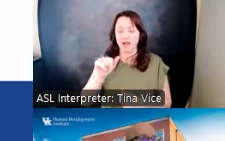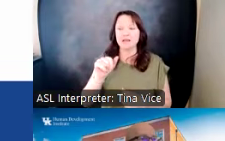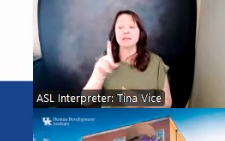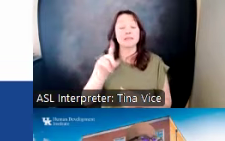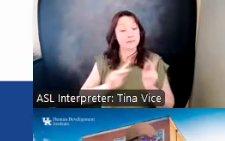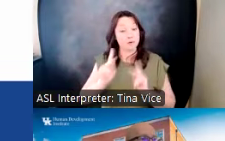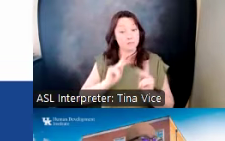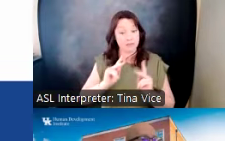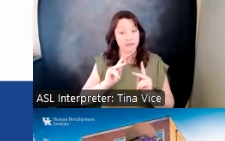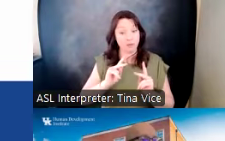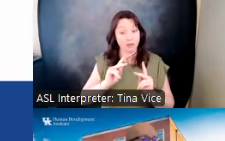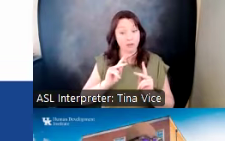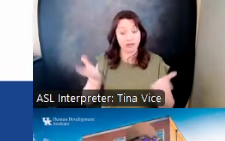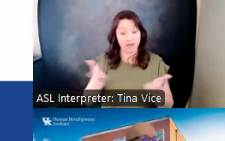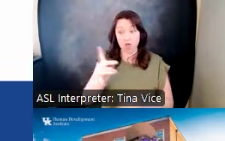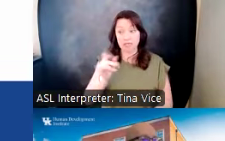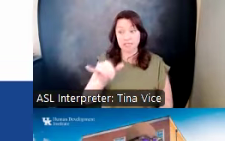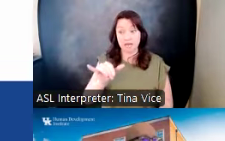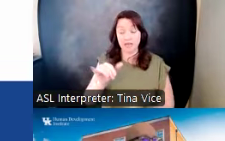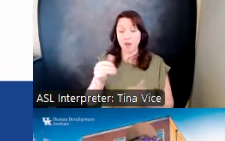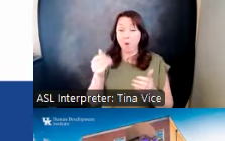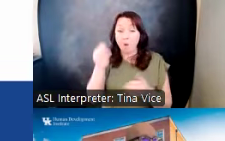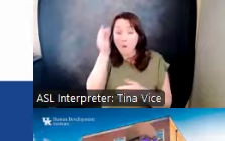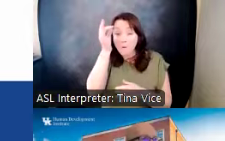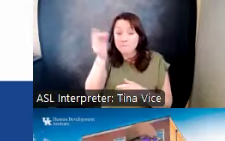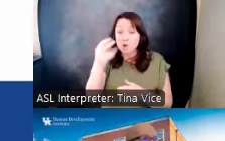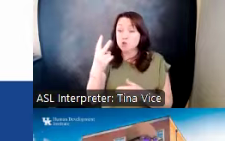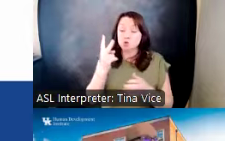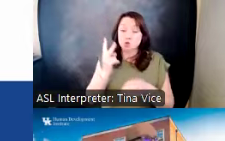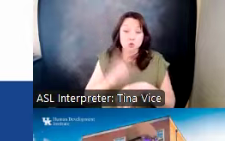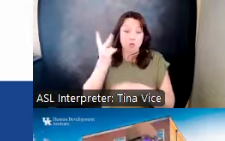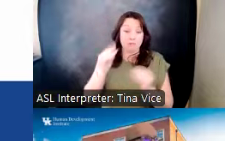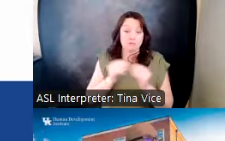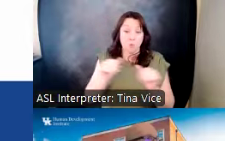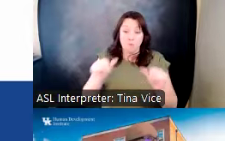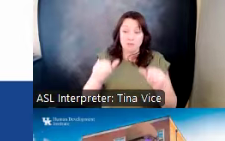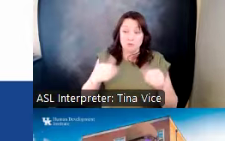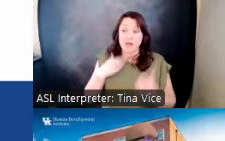almost two times more likely to have diabetes. Almost half of the people with